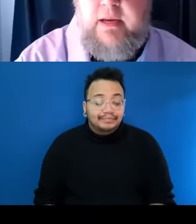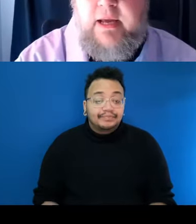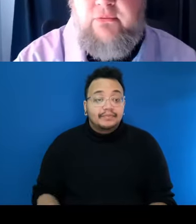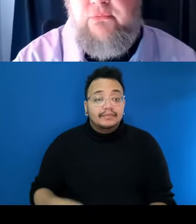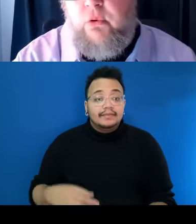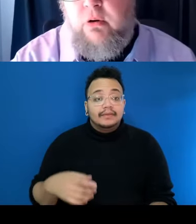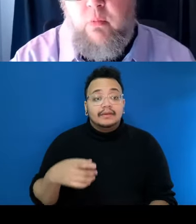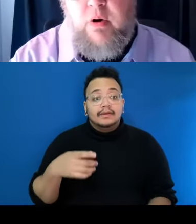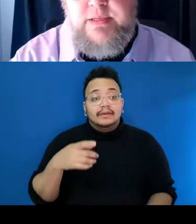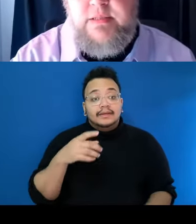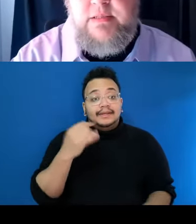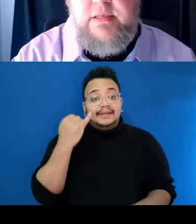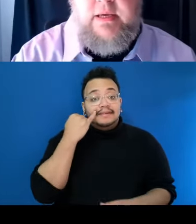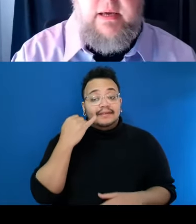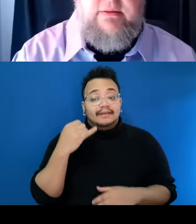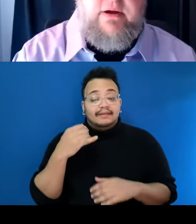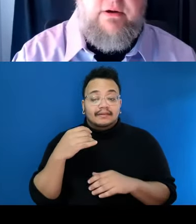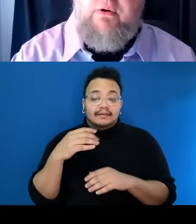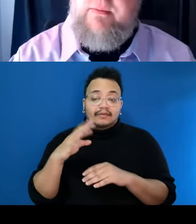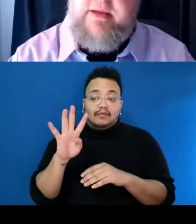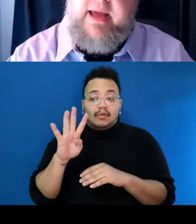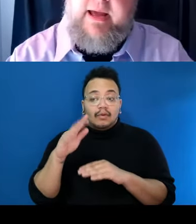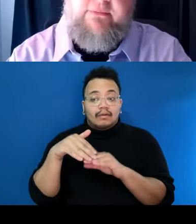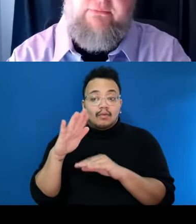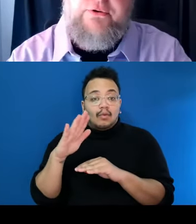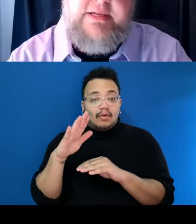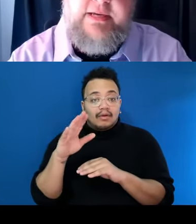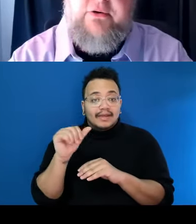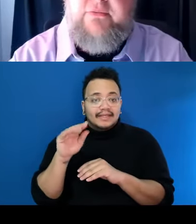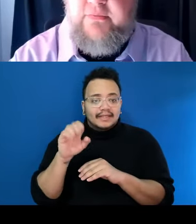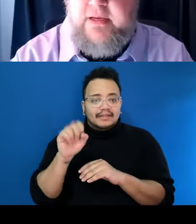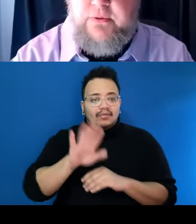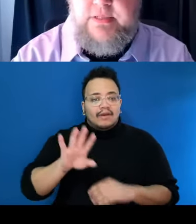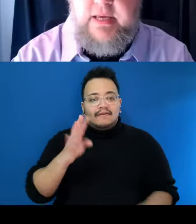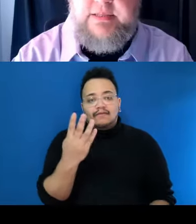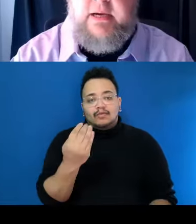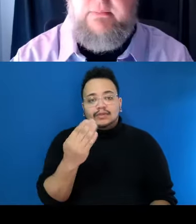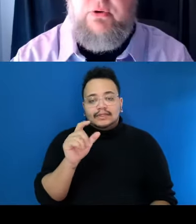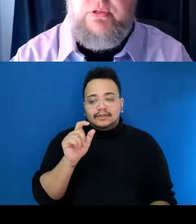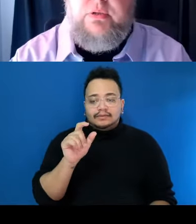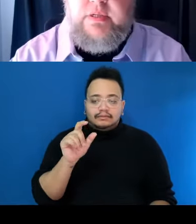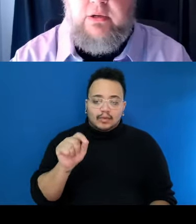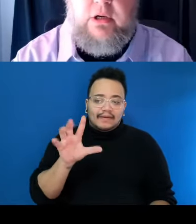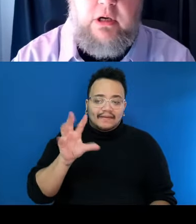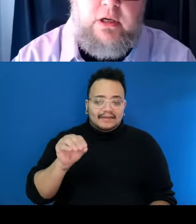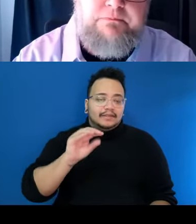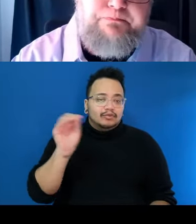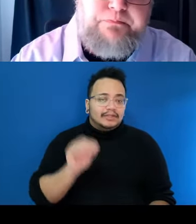that have four or more ACEs, they're going to be at the 14 or 15% who use alcohol.